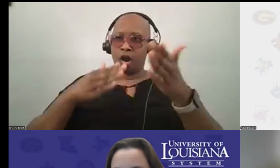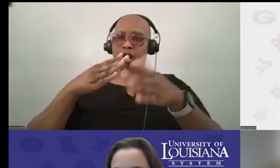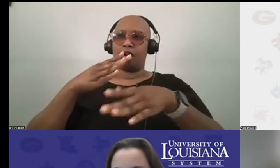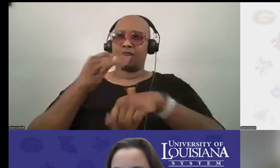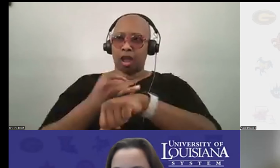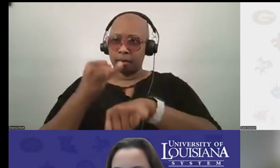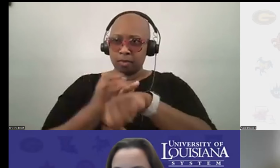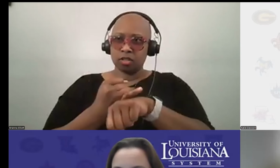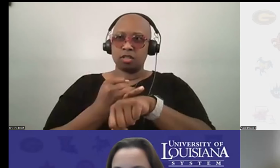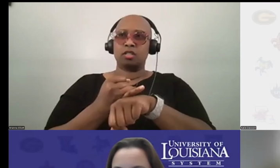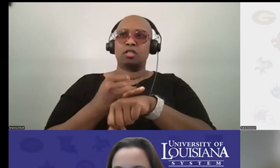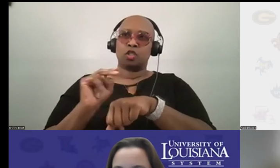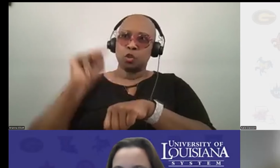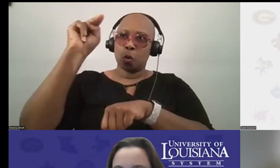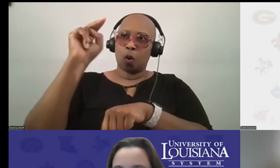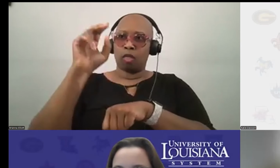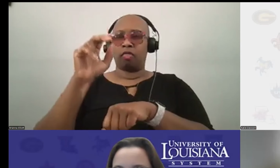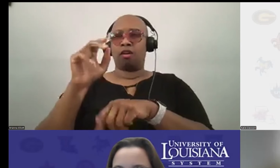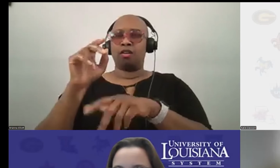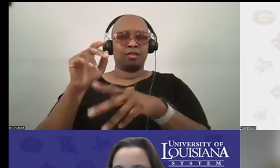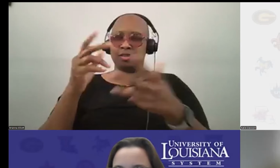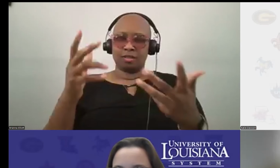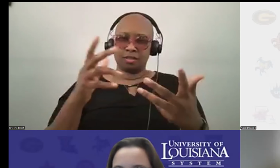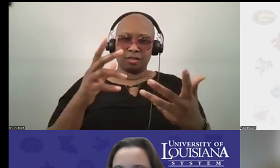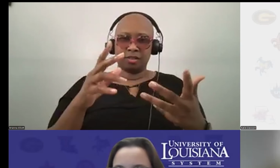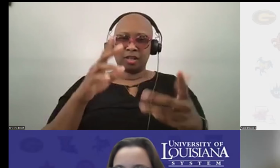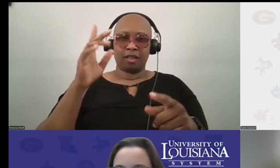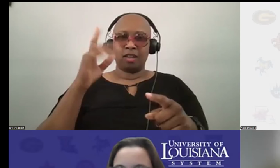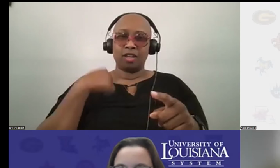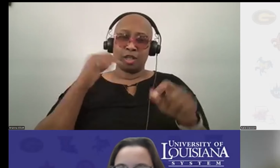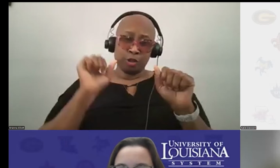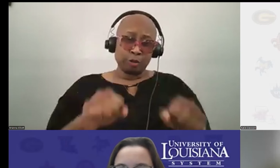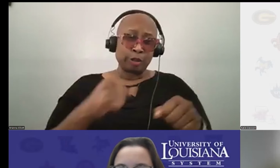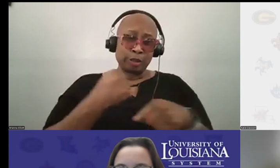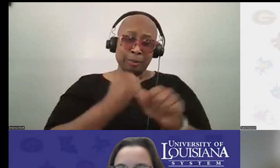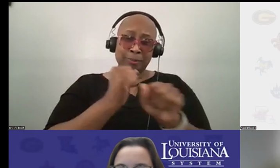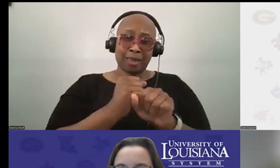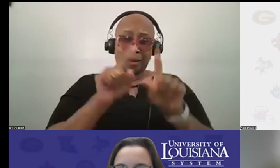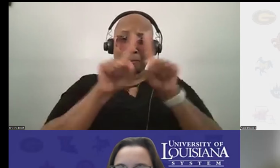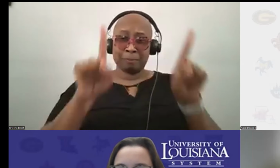that. you could sort of make boxes and tag things that way, but it it still wouldn't work out very